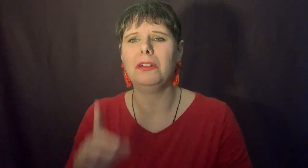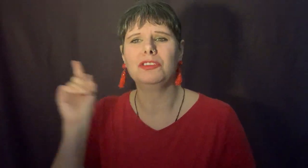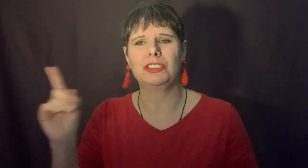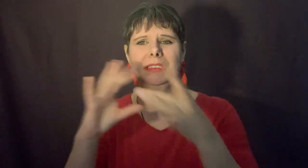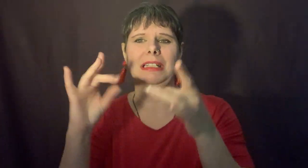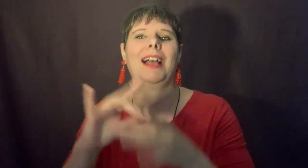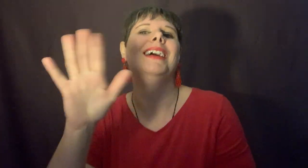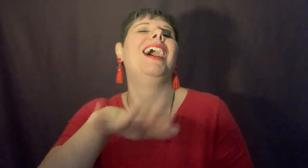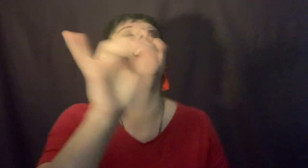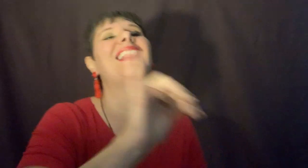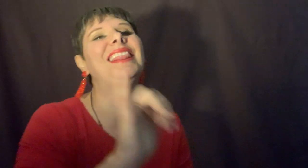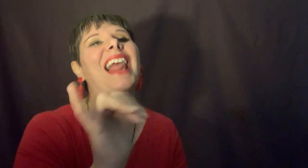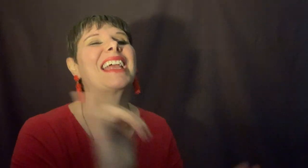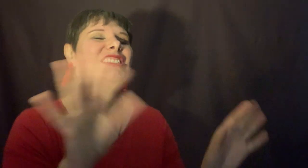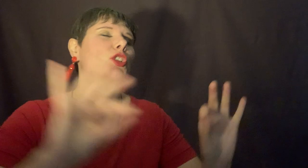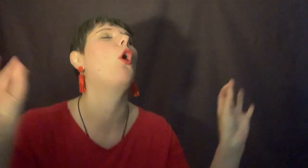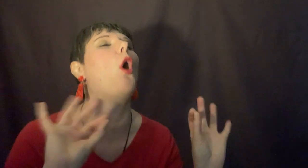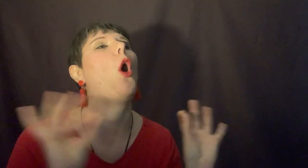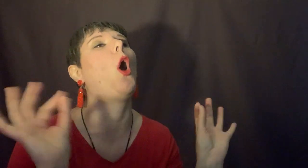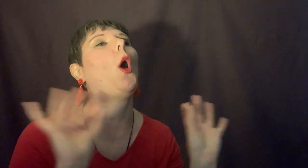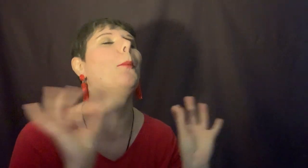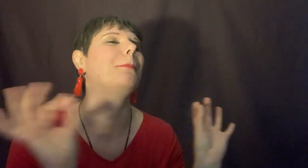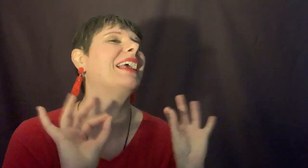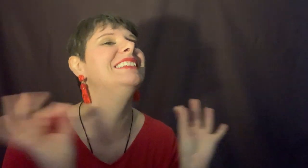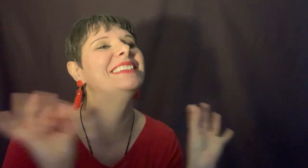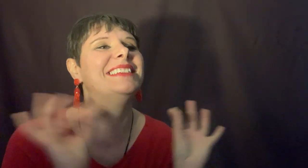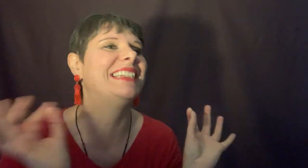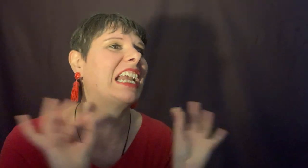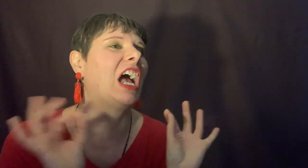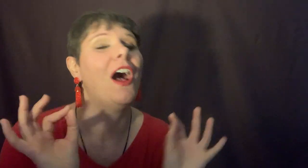She tells me, like it's noooooooo big deal.